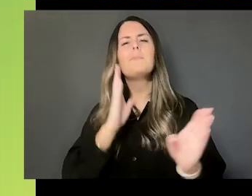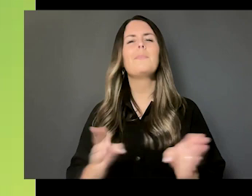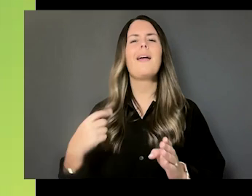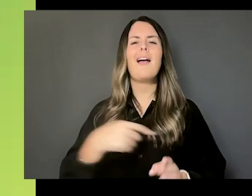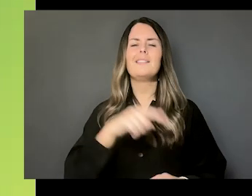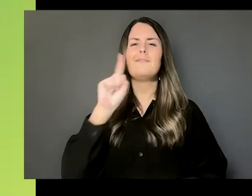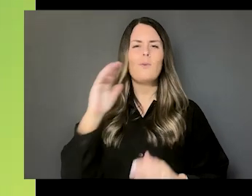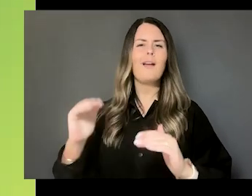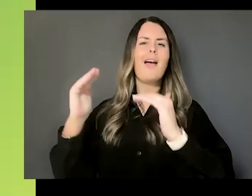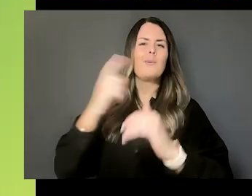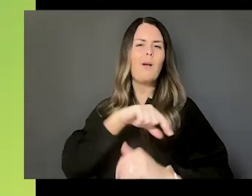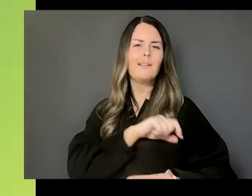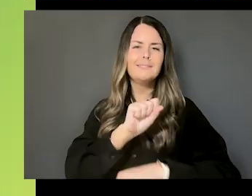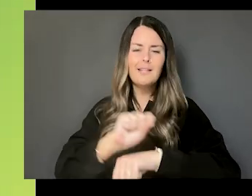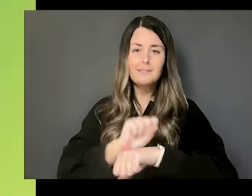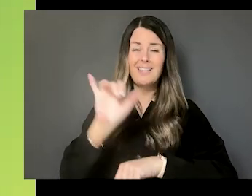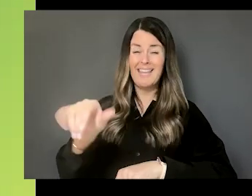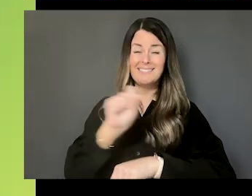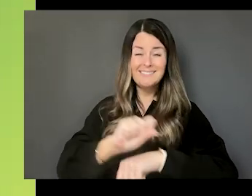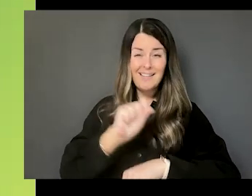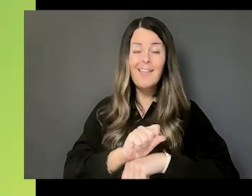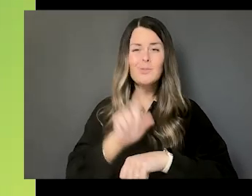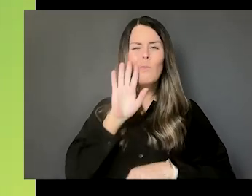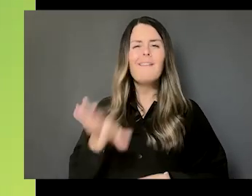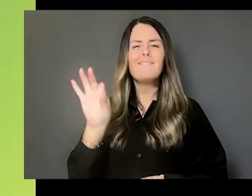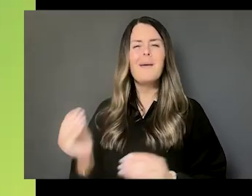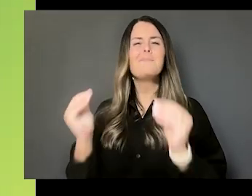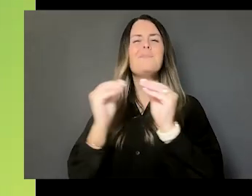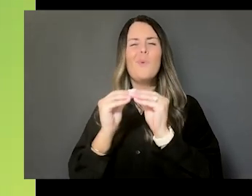These are the types of tasks you will find in the IM Certified mathematics.